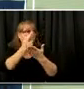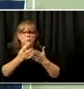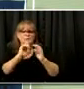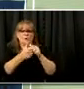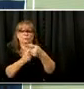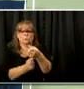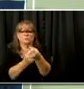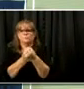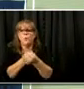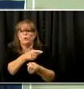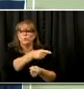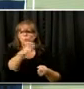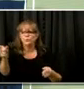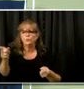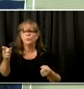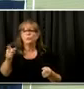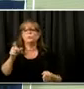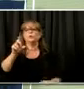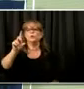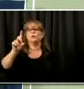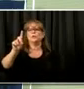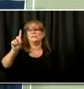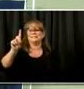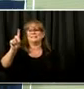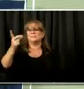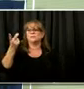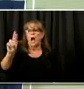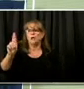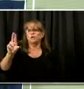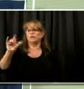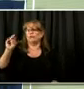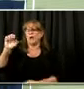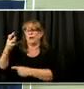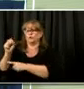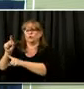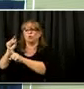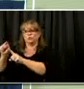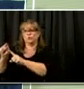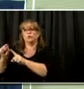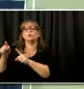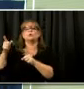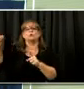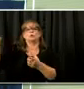and the importance of school learning and that sense of normalcy right now for the